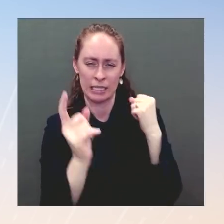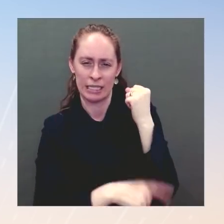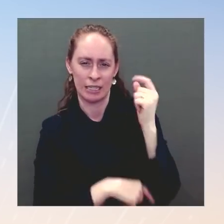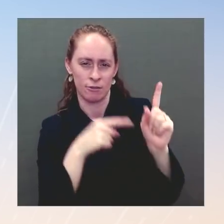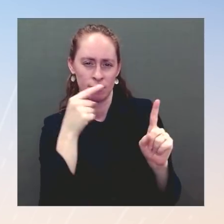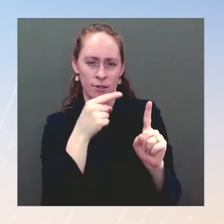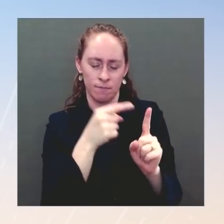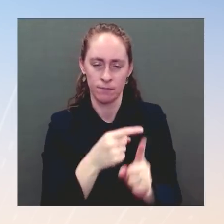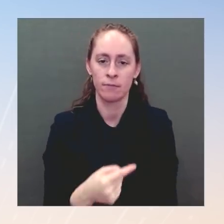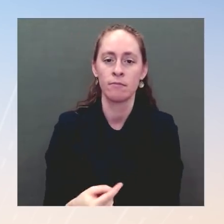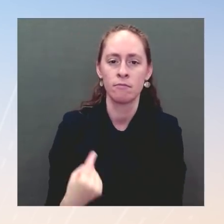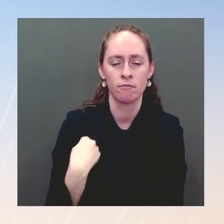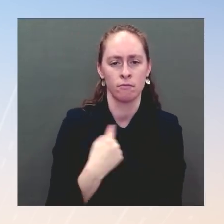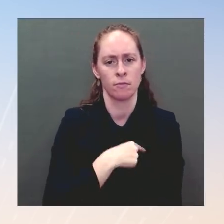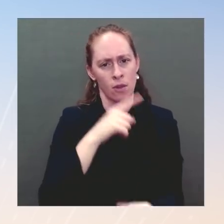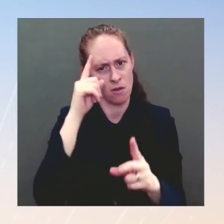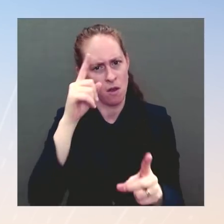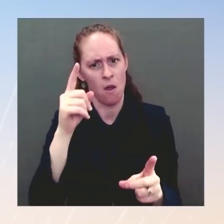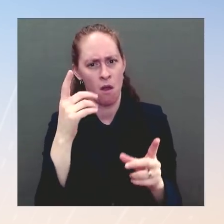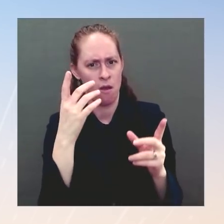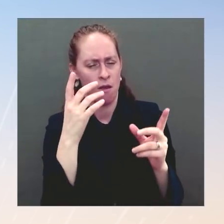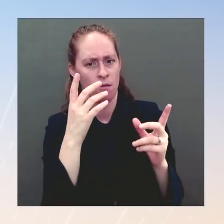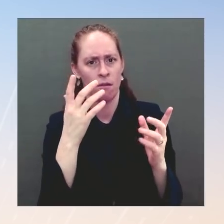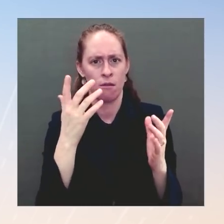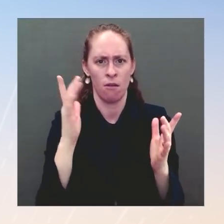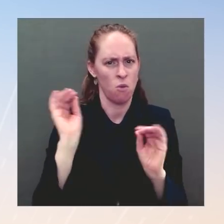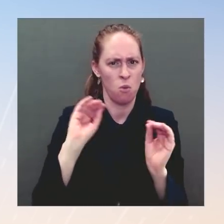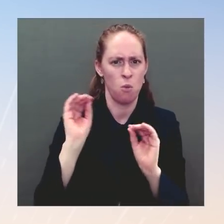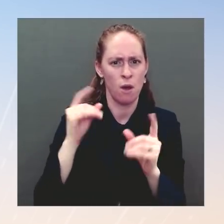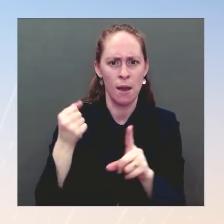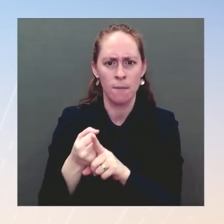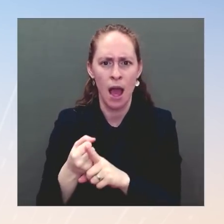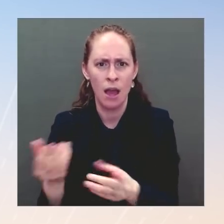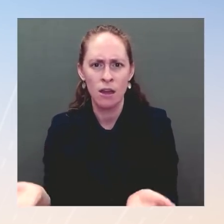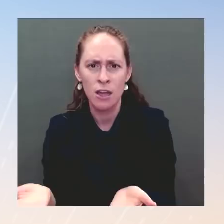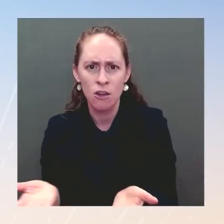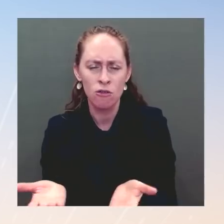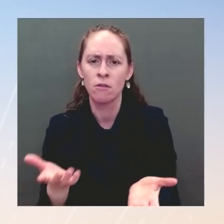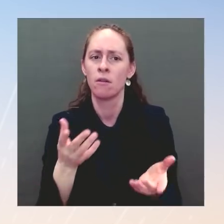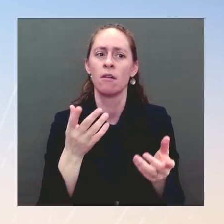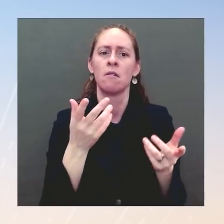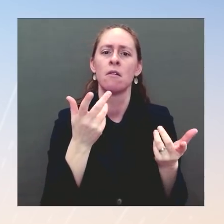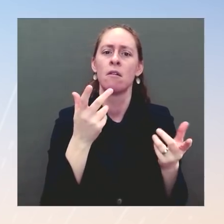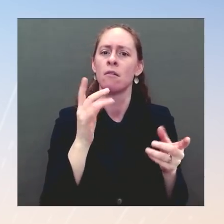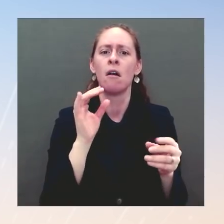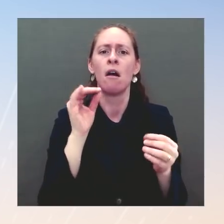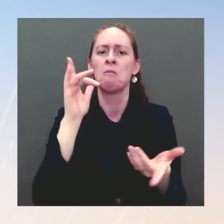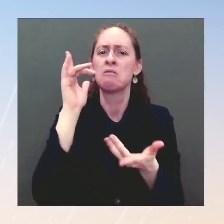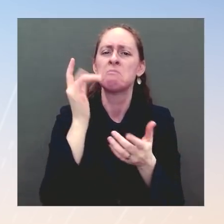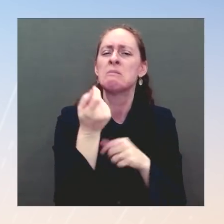And if you look at energy -- the energy sector as an example, sanctioning them further could also mean